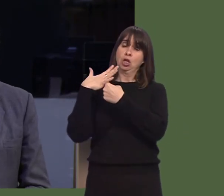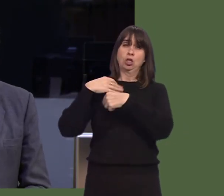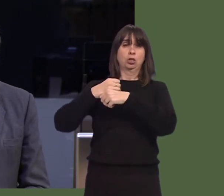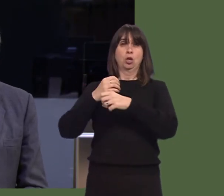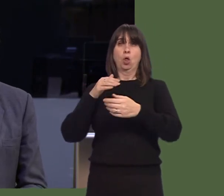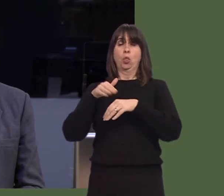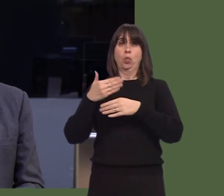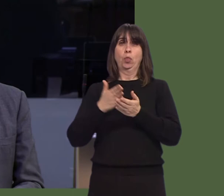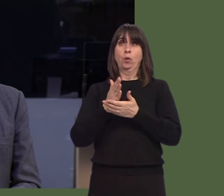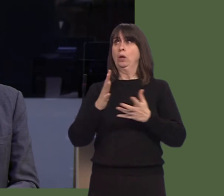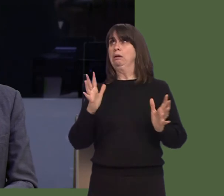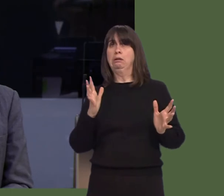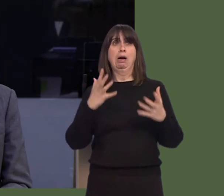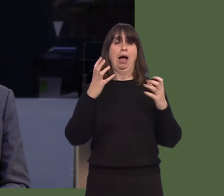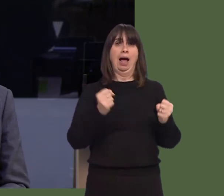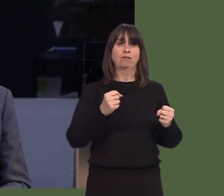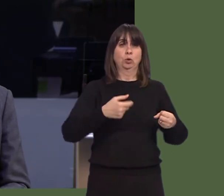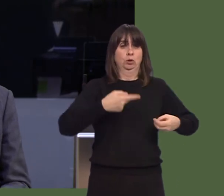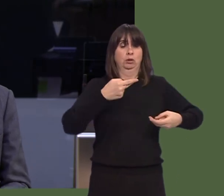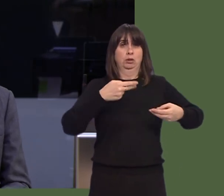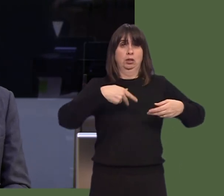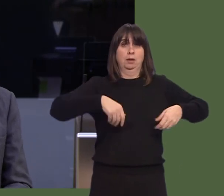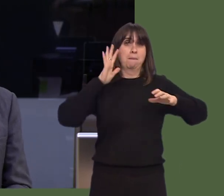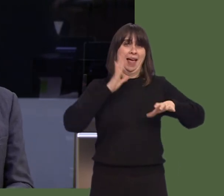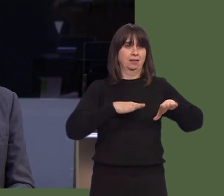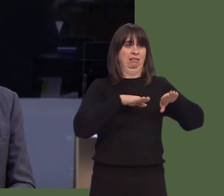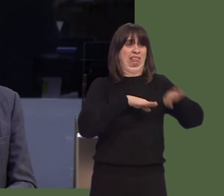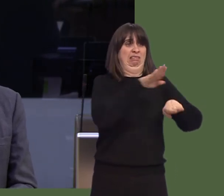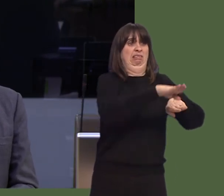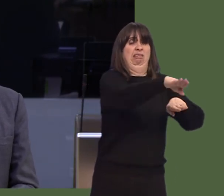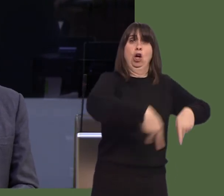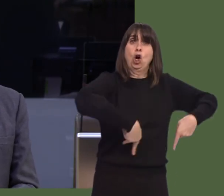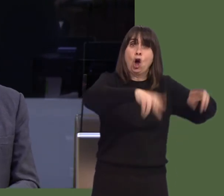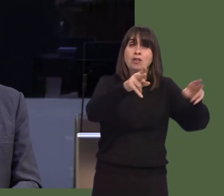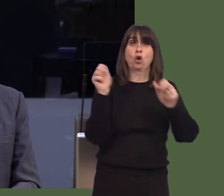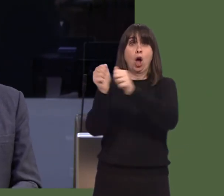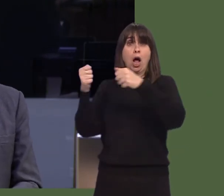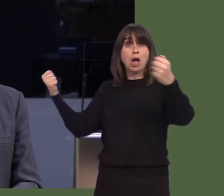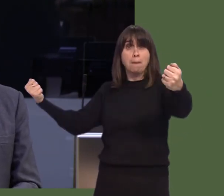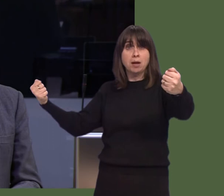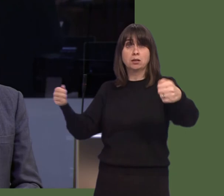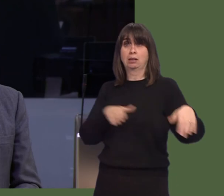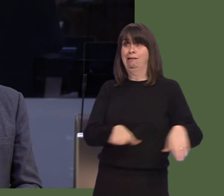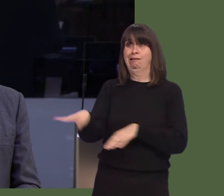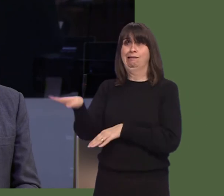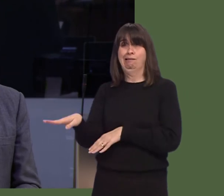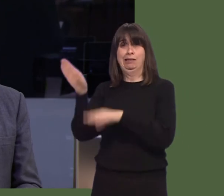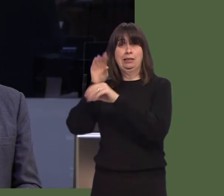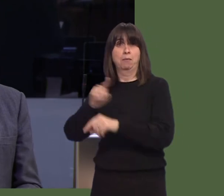It has supported farmers and supported rural economies and their social, cultural, environmental and linguistic development for many, many years.